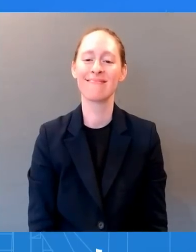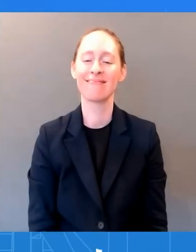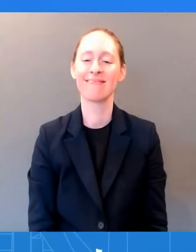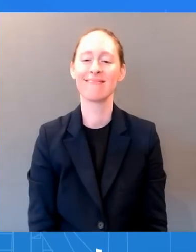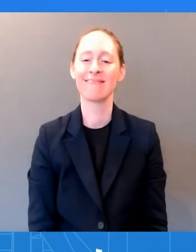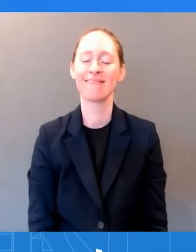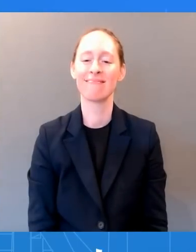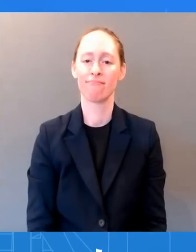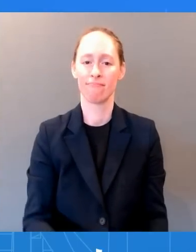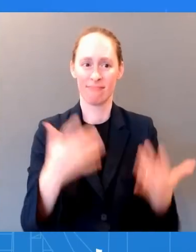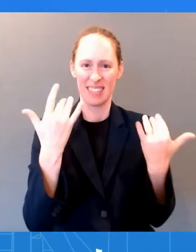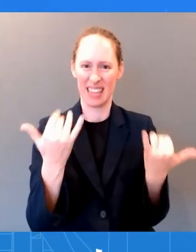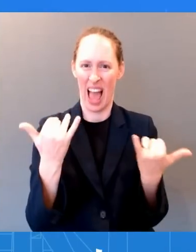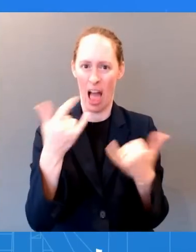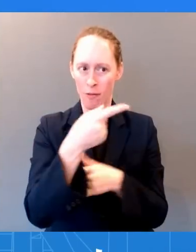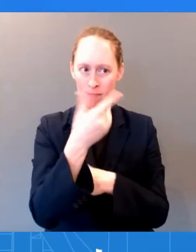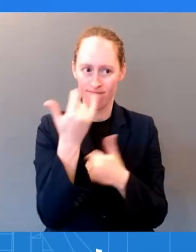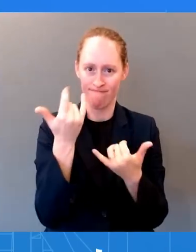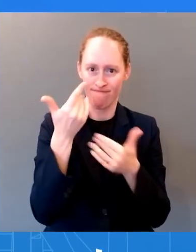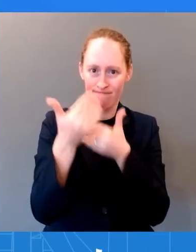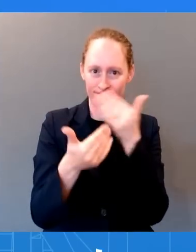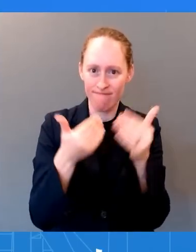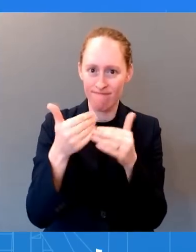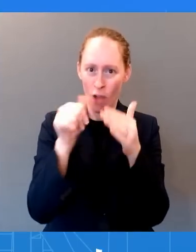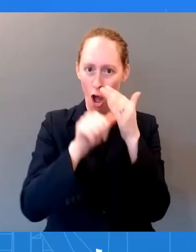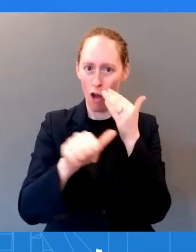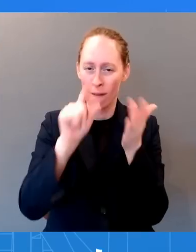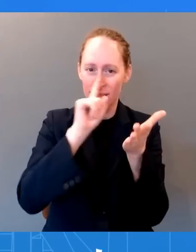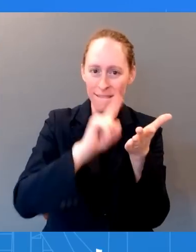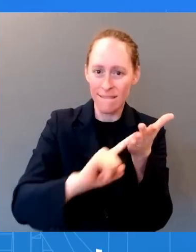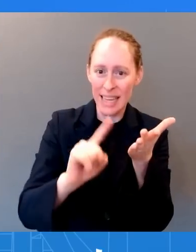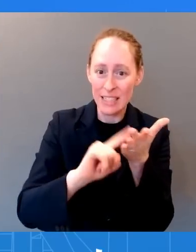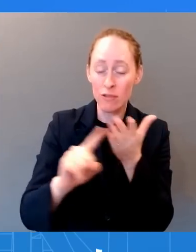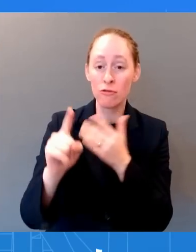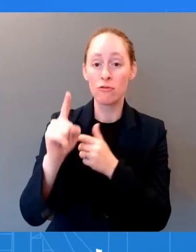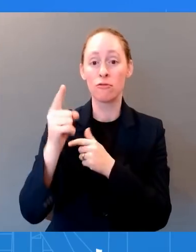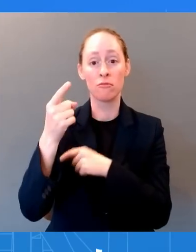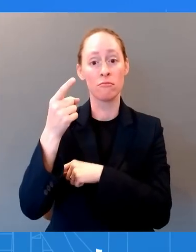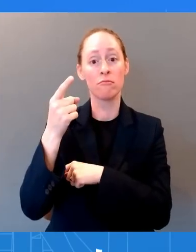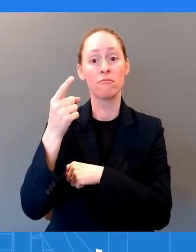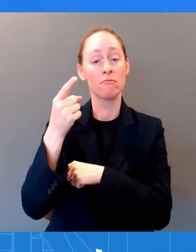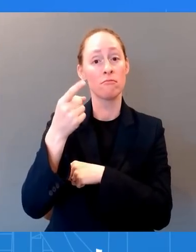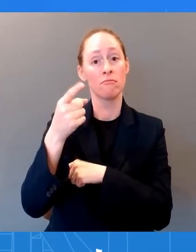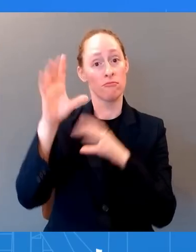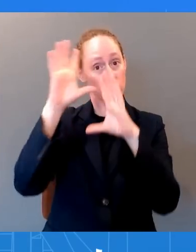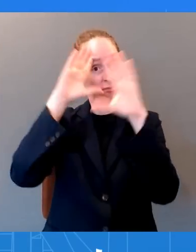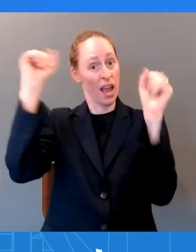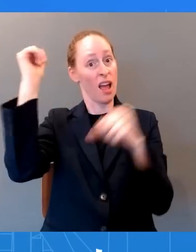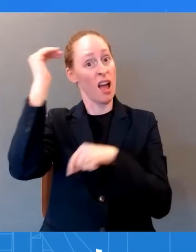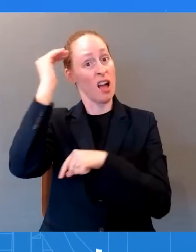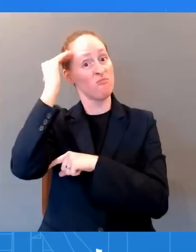The President hasn't been briefed on any of this. He -- none of us have been briefed.